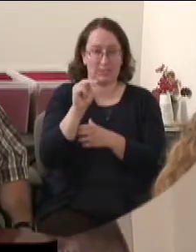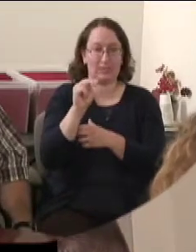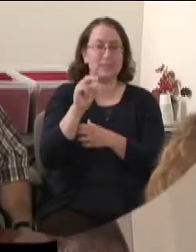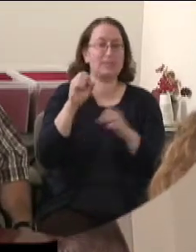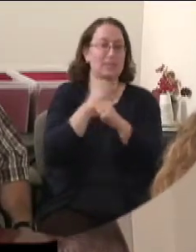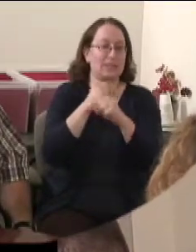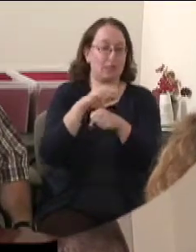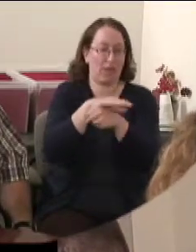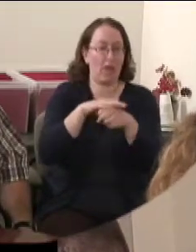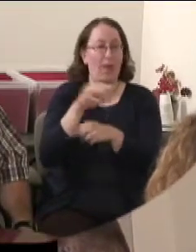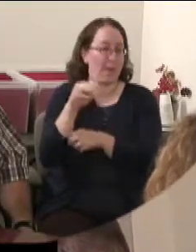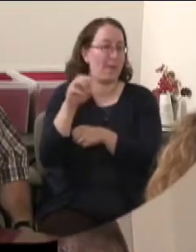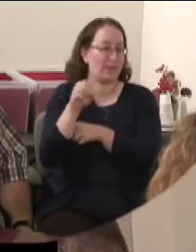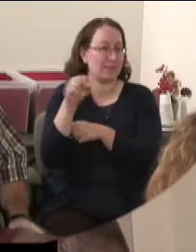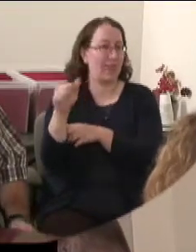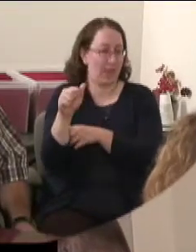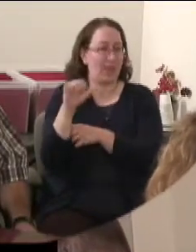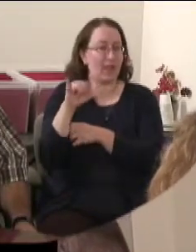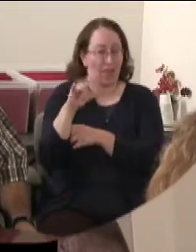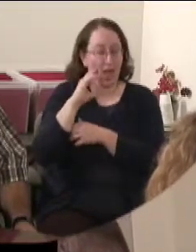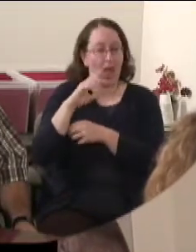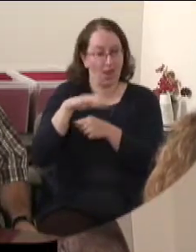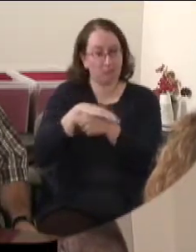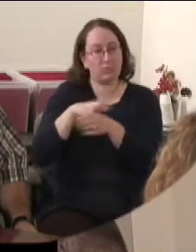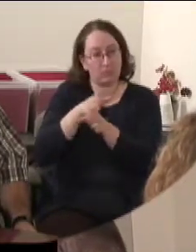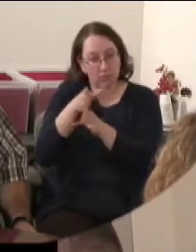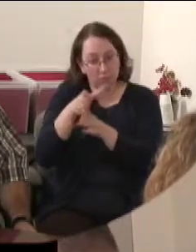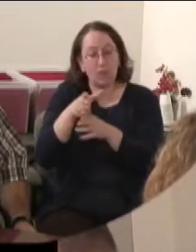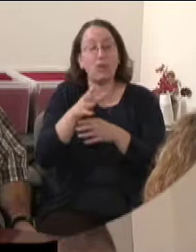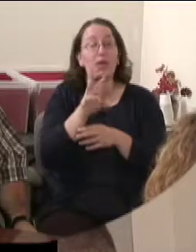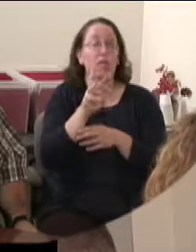and the wage was good,